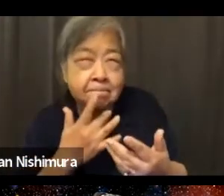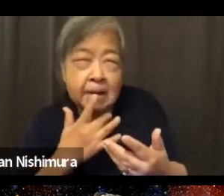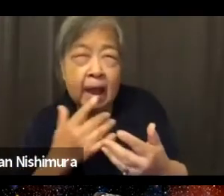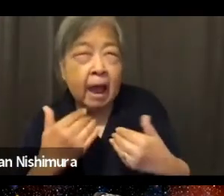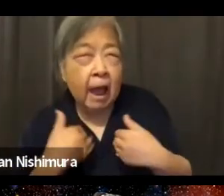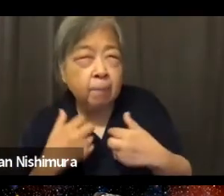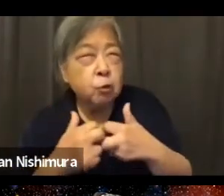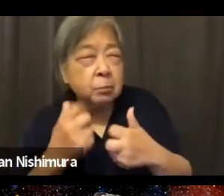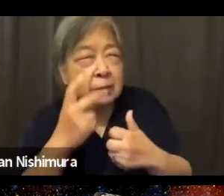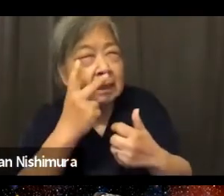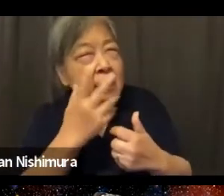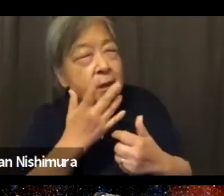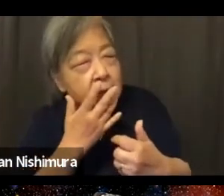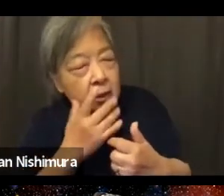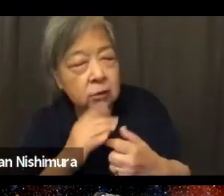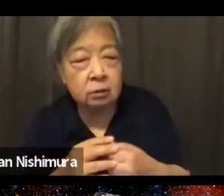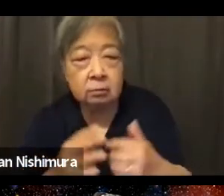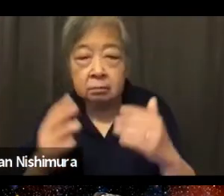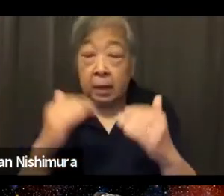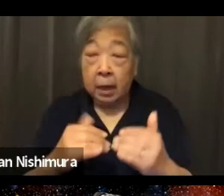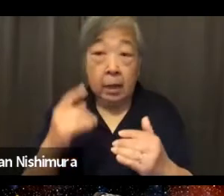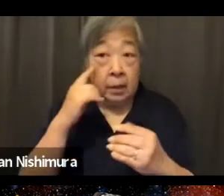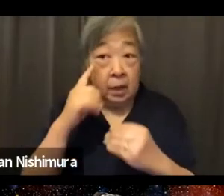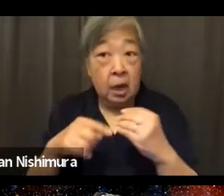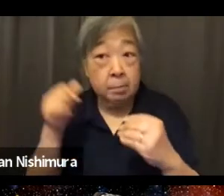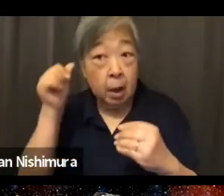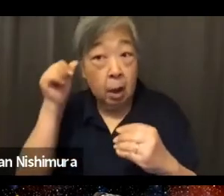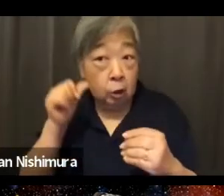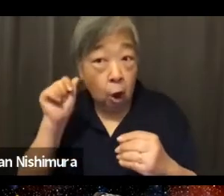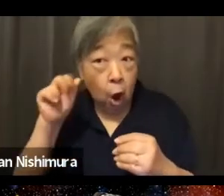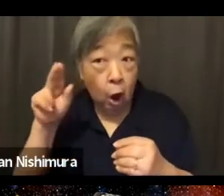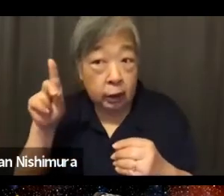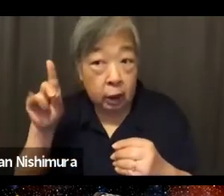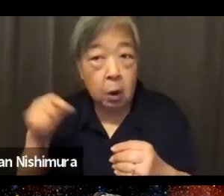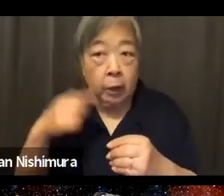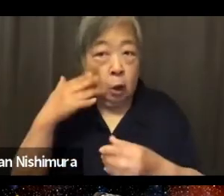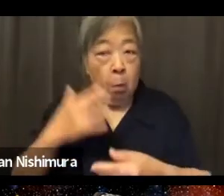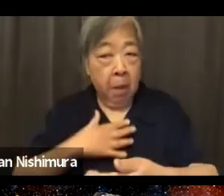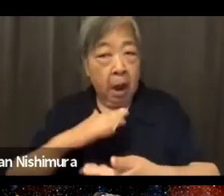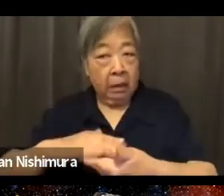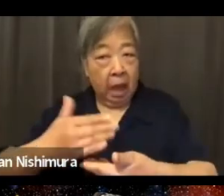Thinking about audio, so I know in my laptop for example, I have the capability of having